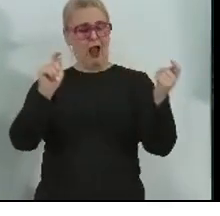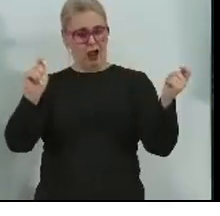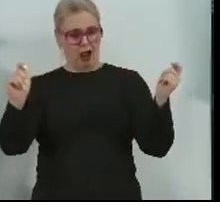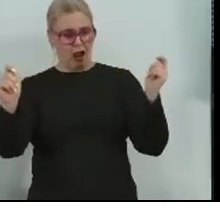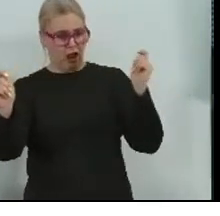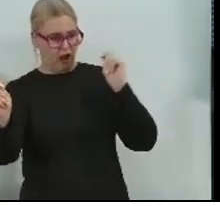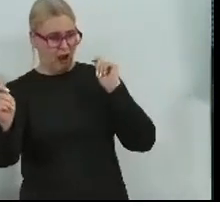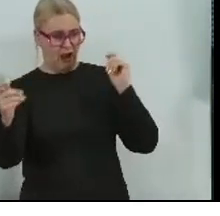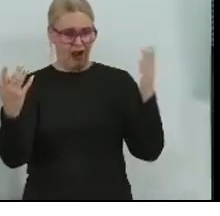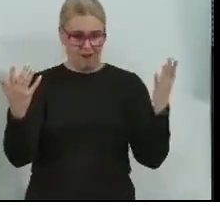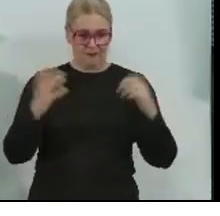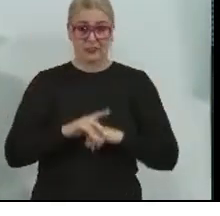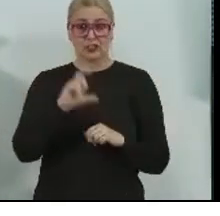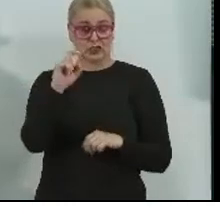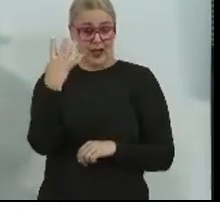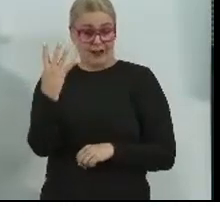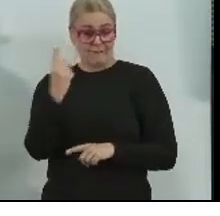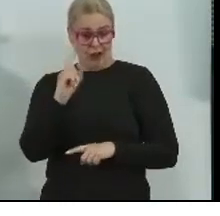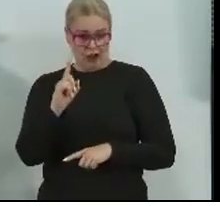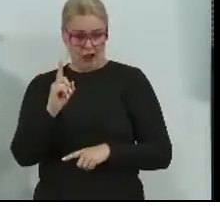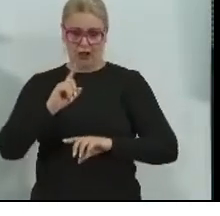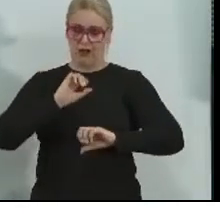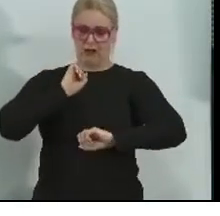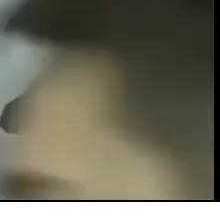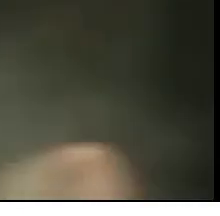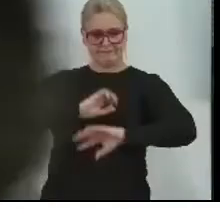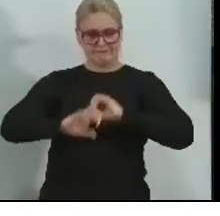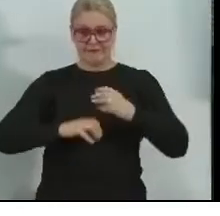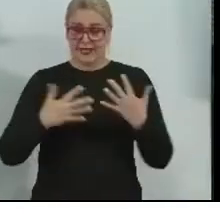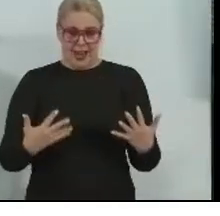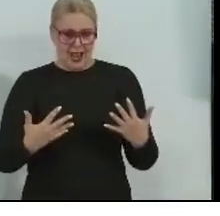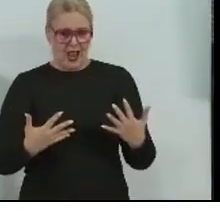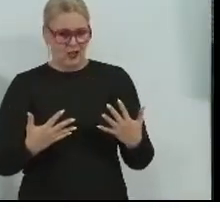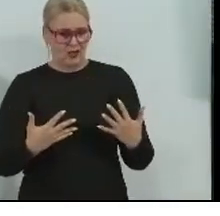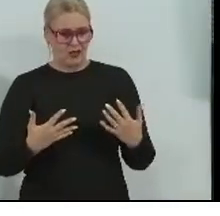moment, they don't really quite have that same perspective that we do in the UKI think.